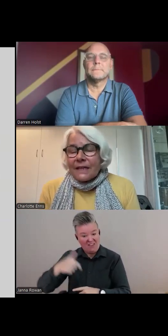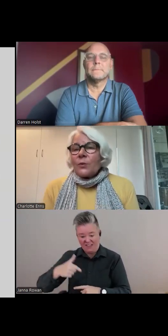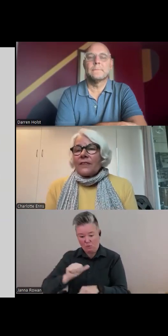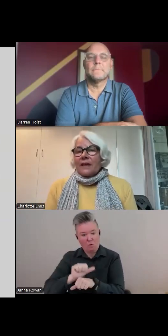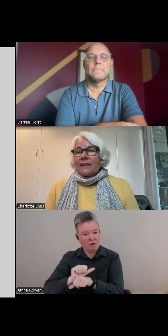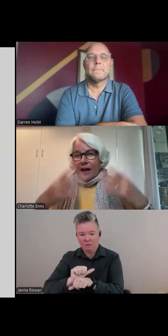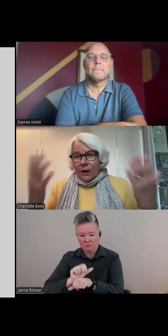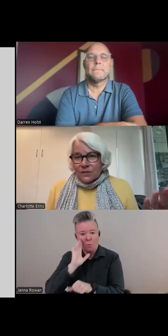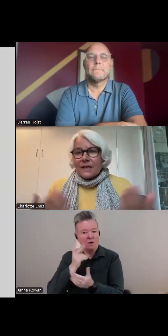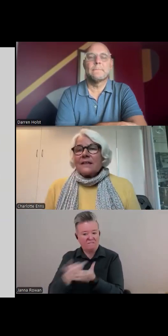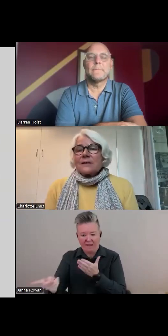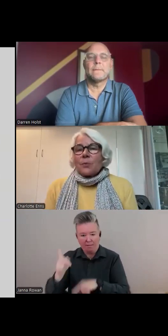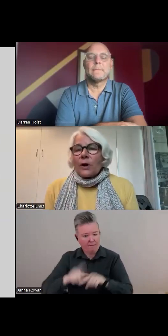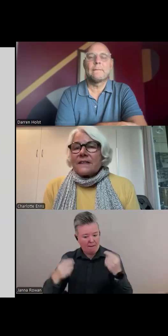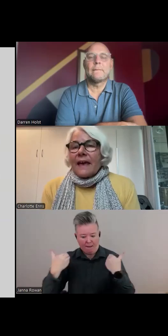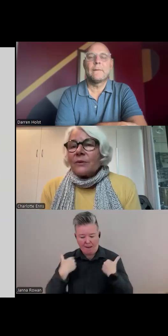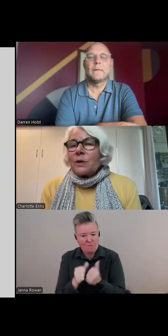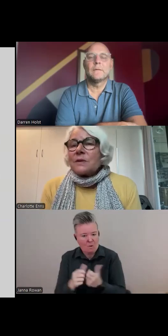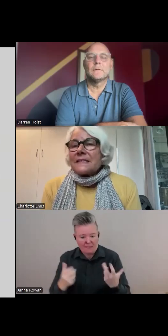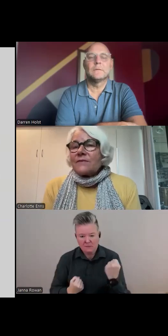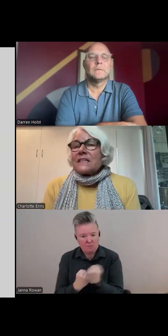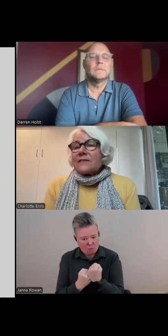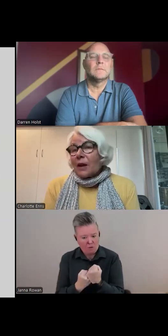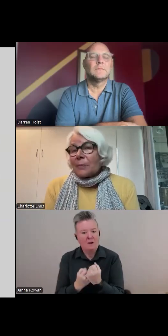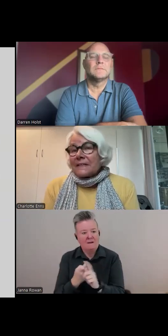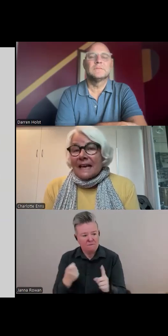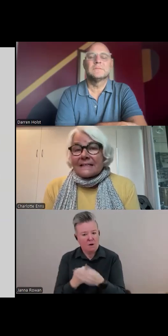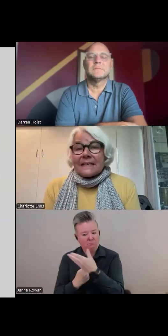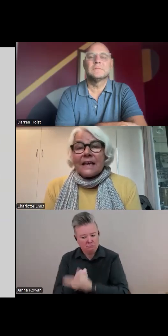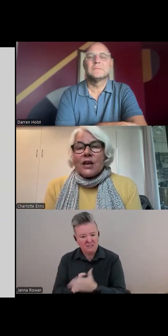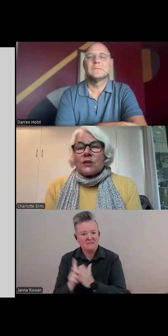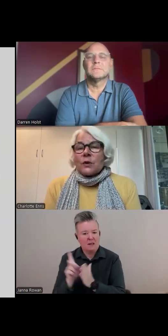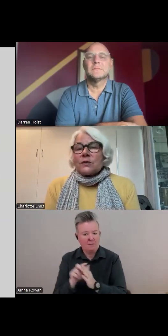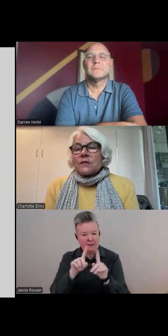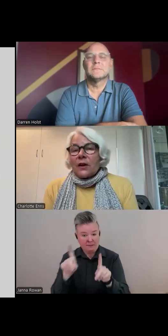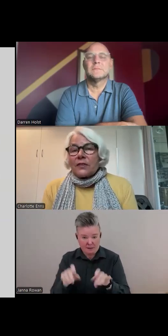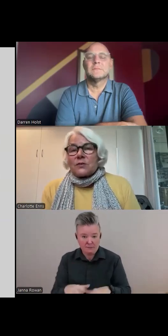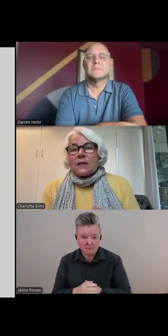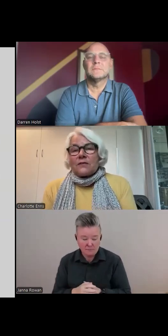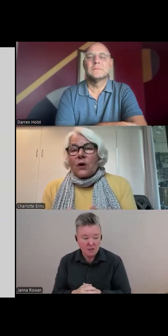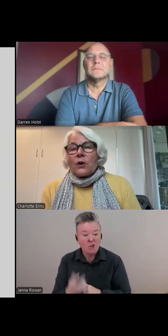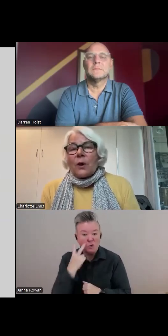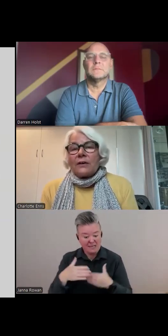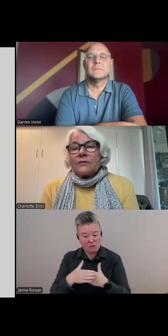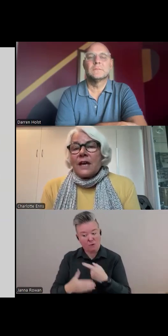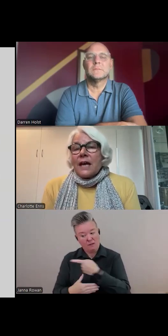without support that we received in developing the test. So you see on the screen the photo of